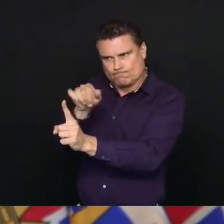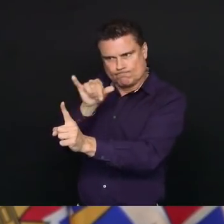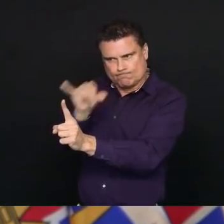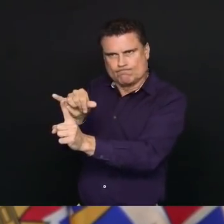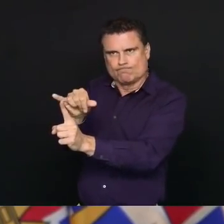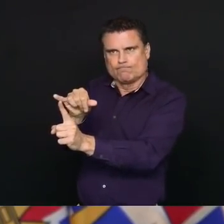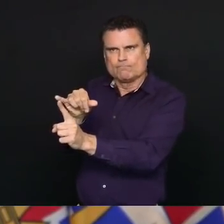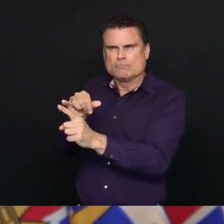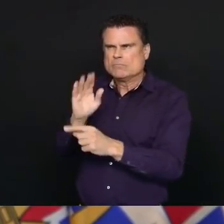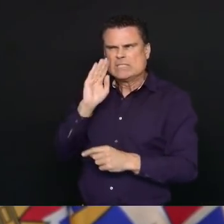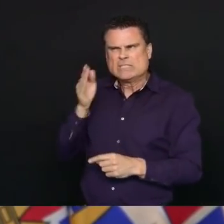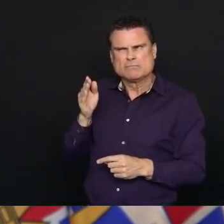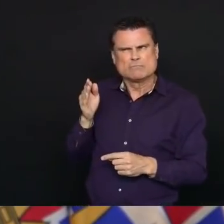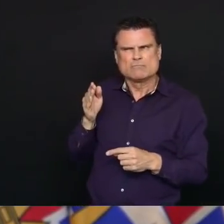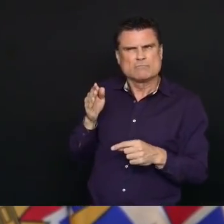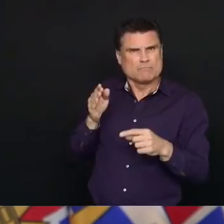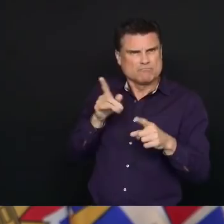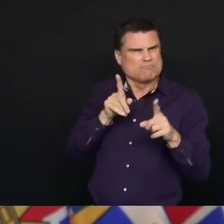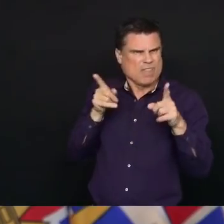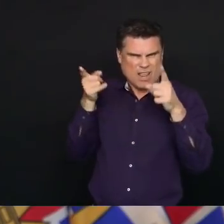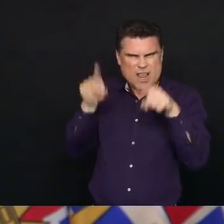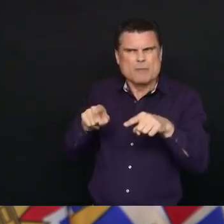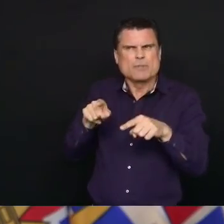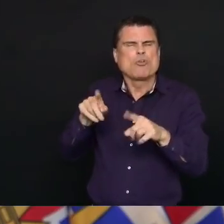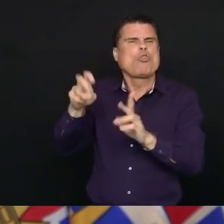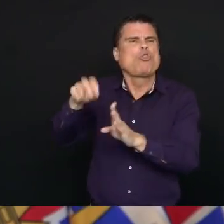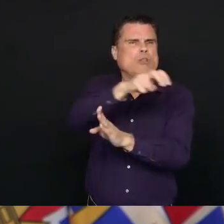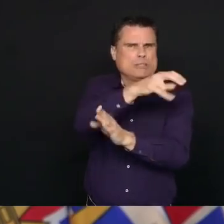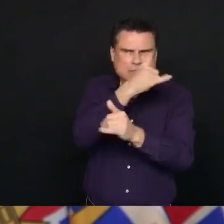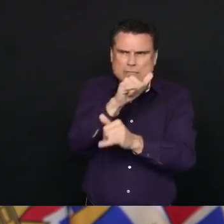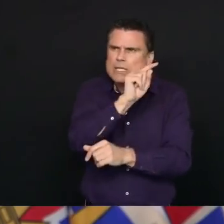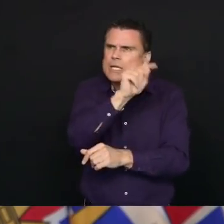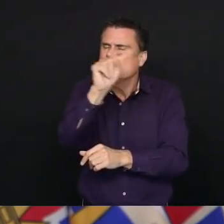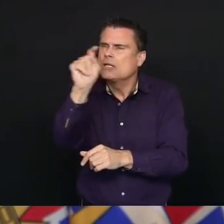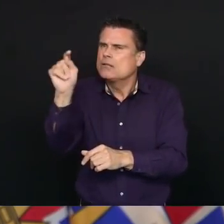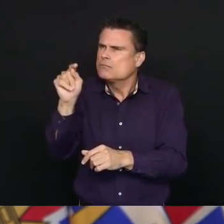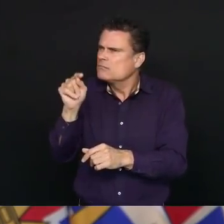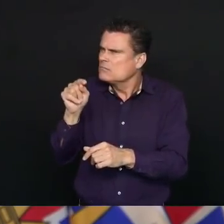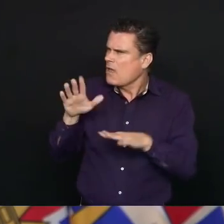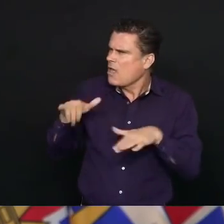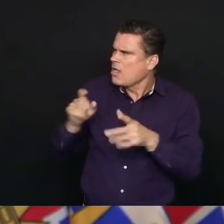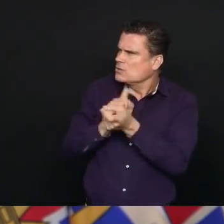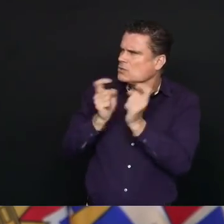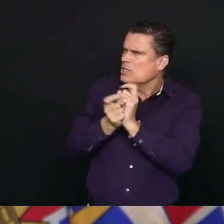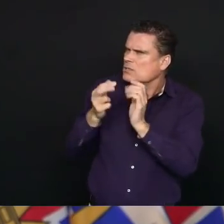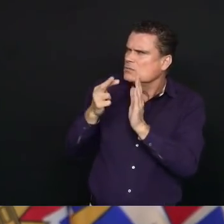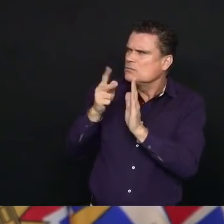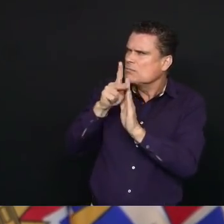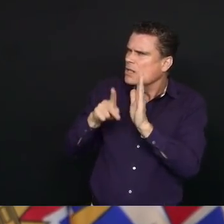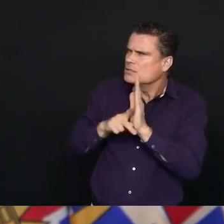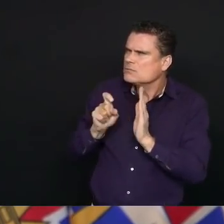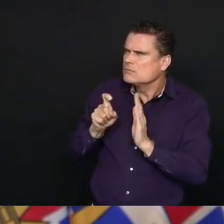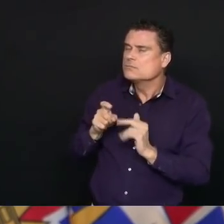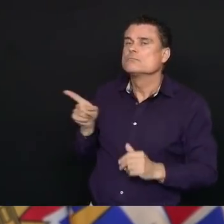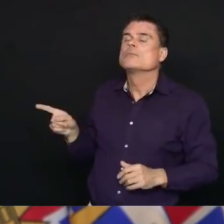Why is it taking so long to get that in order? I understand the logistics are complicated. It seems pretty important to the